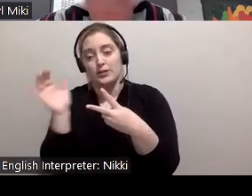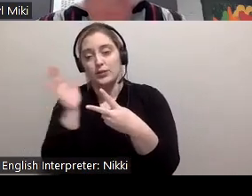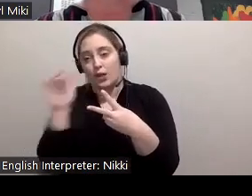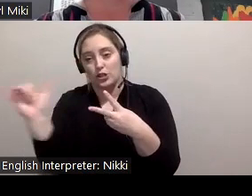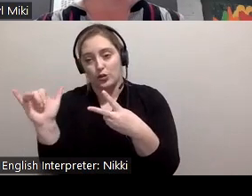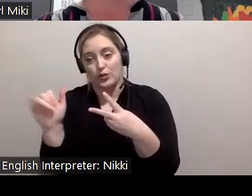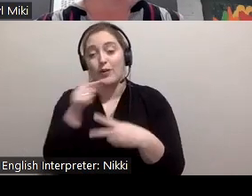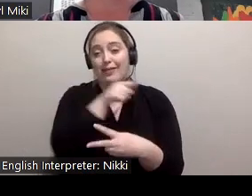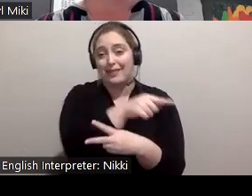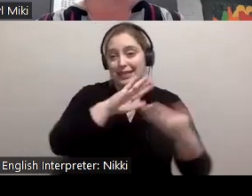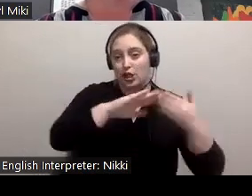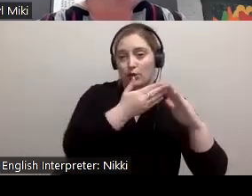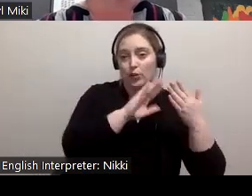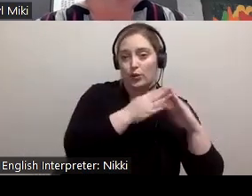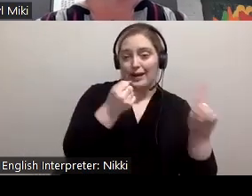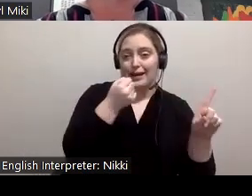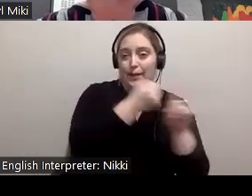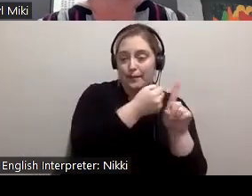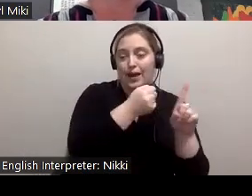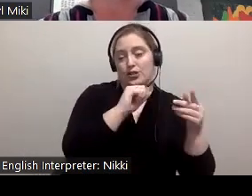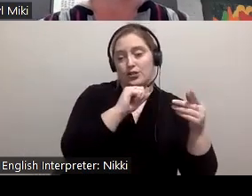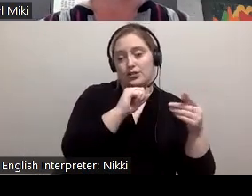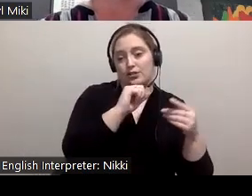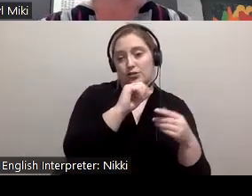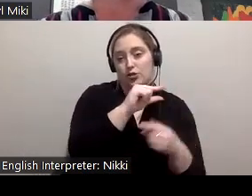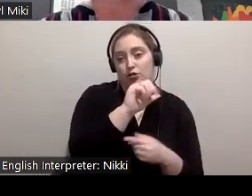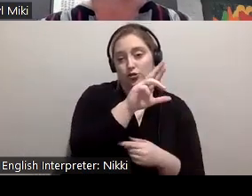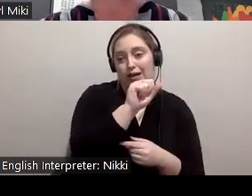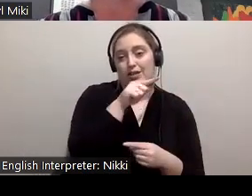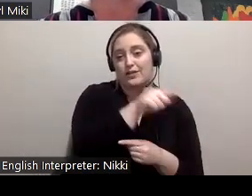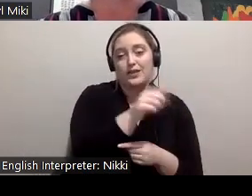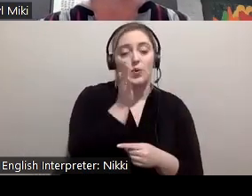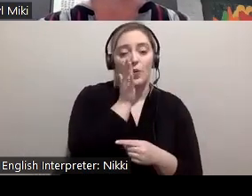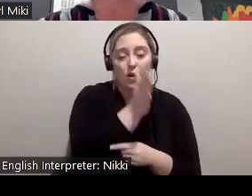Grant. It's a grant to fund an entire fiscal year's worth of